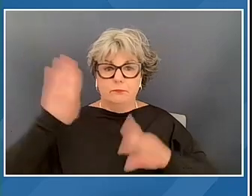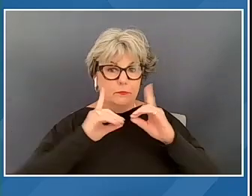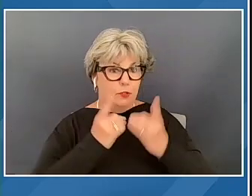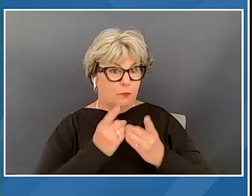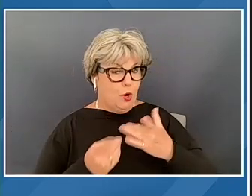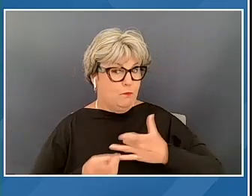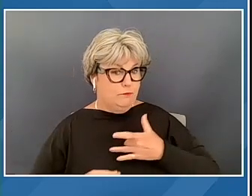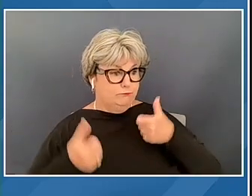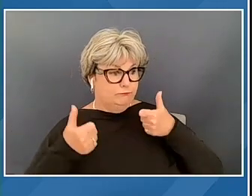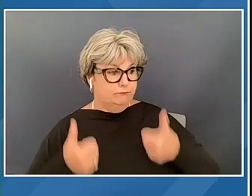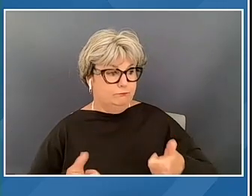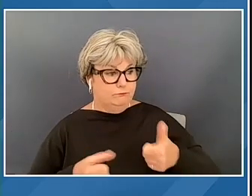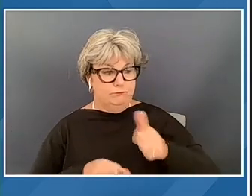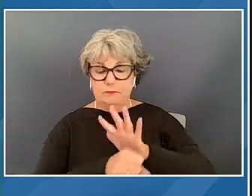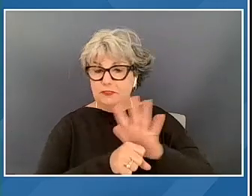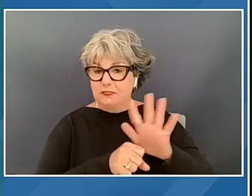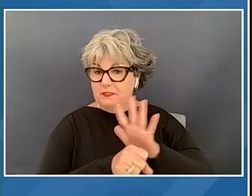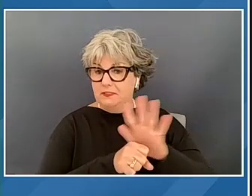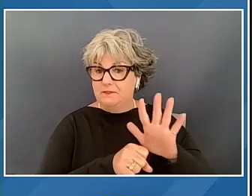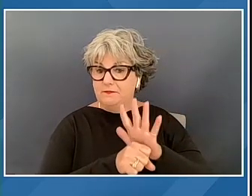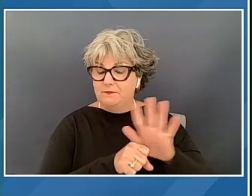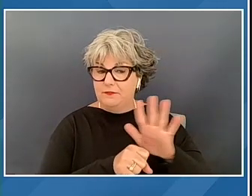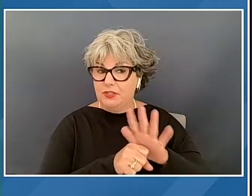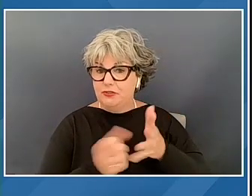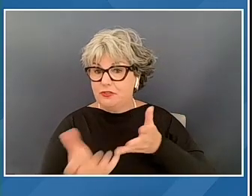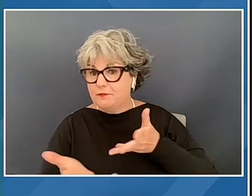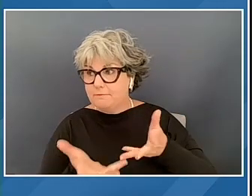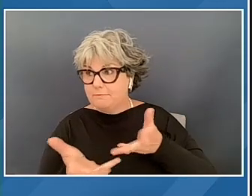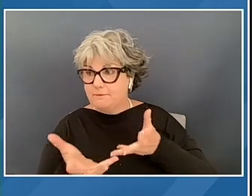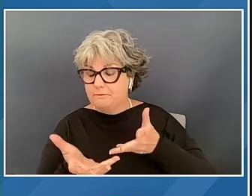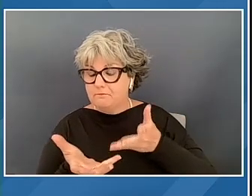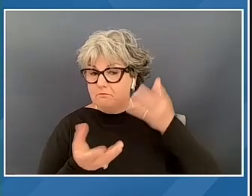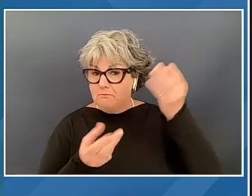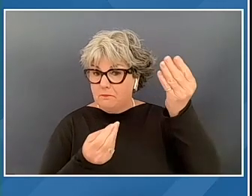sufficient input on this or is there